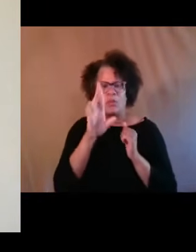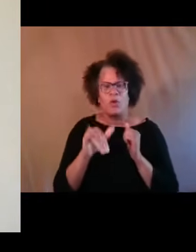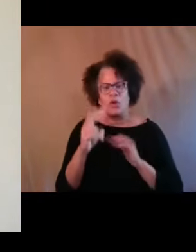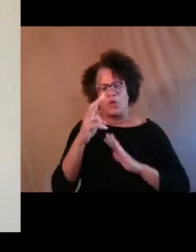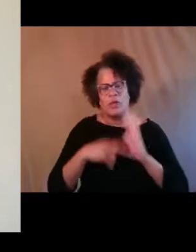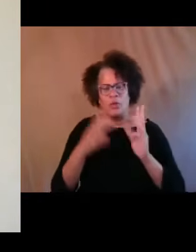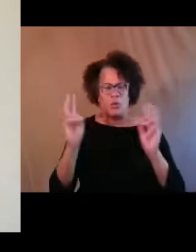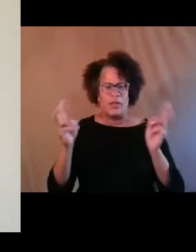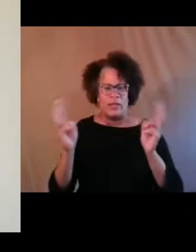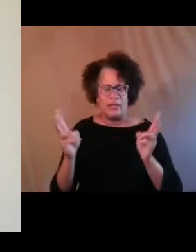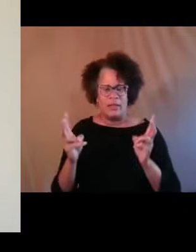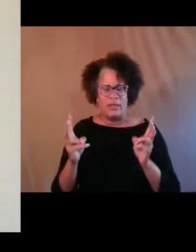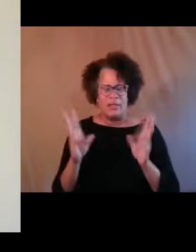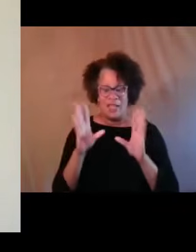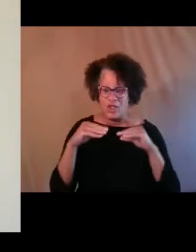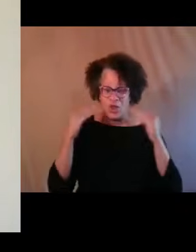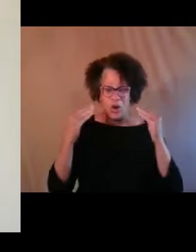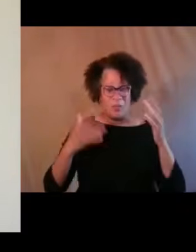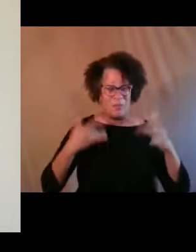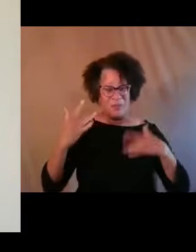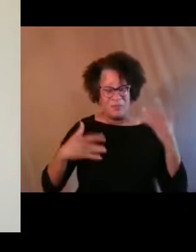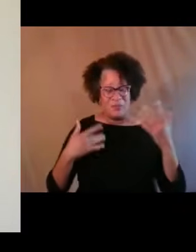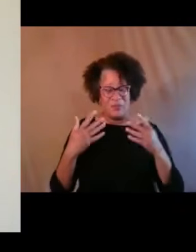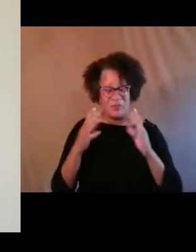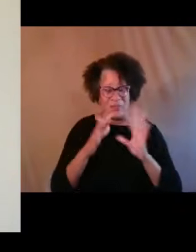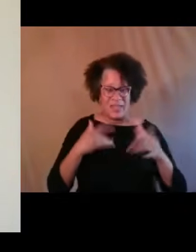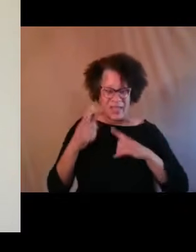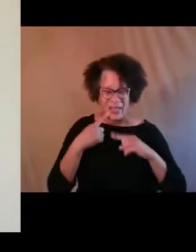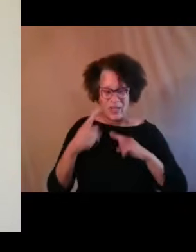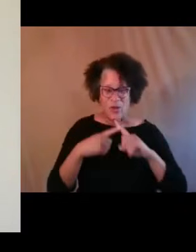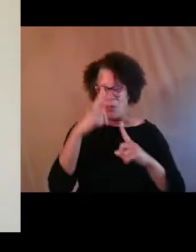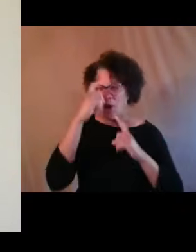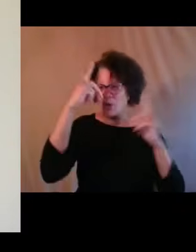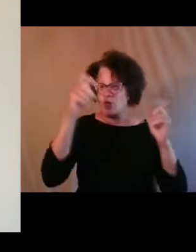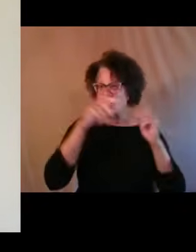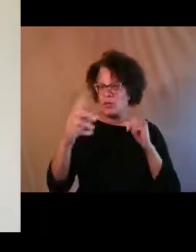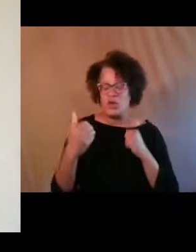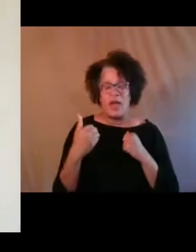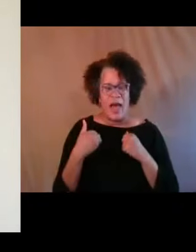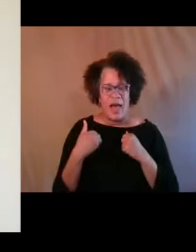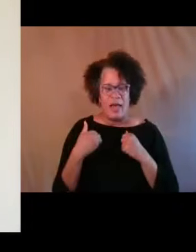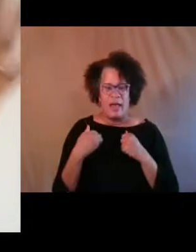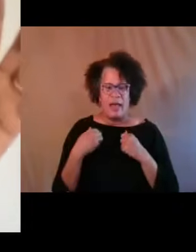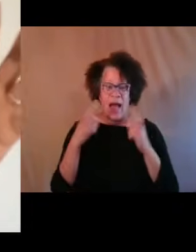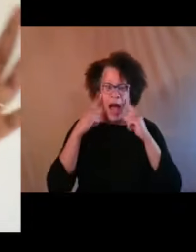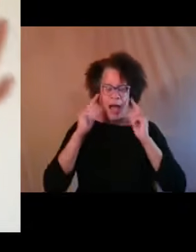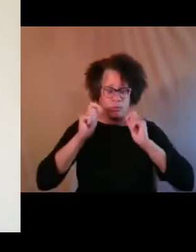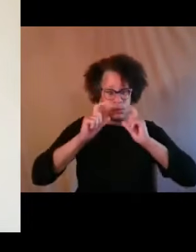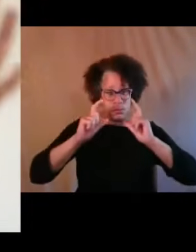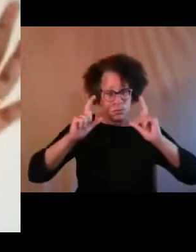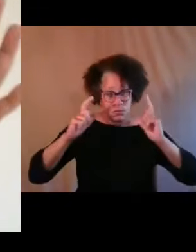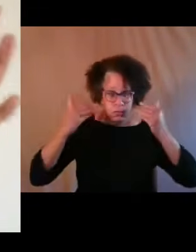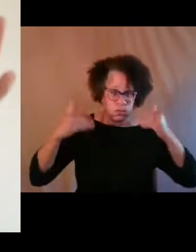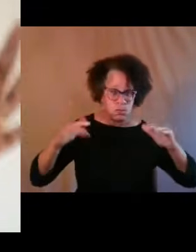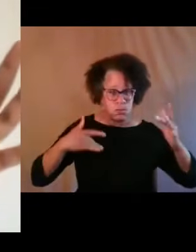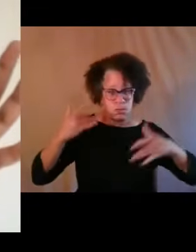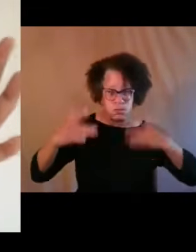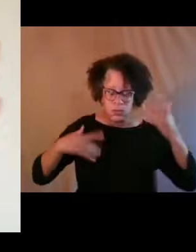Shira can't wait to tell you about the dream she had. Big eyes growing wider at each detail.